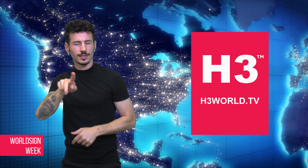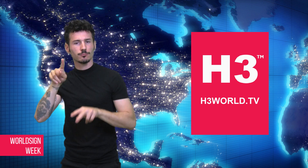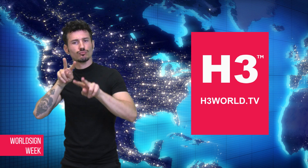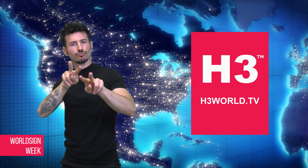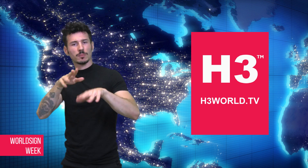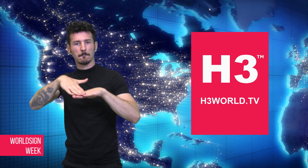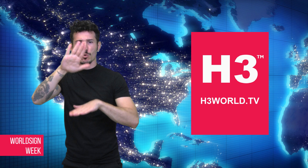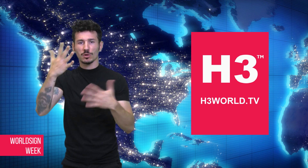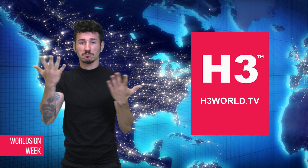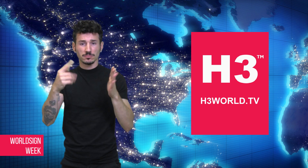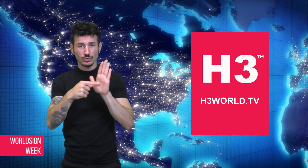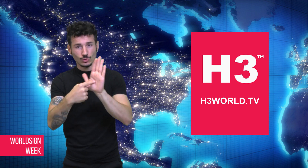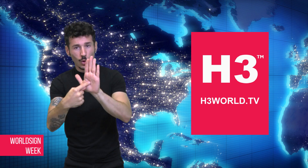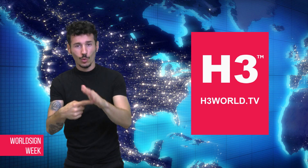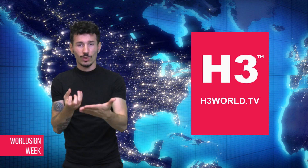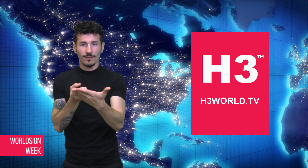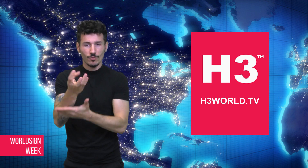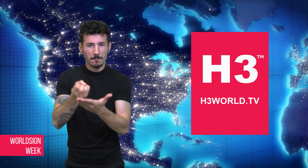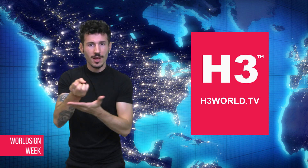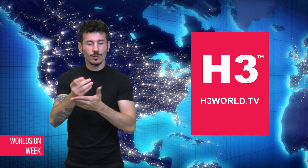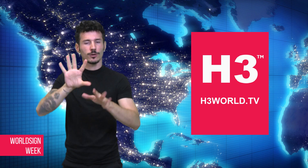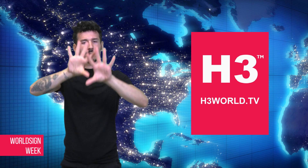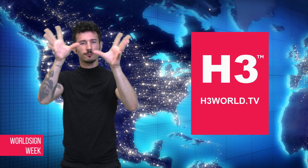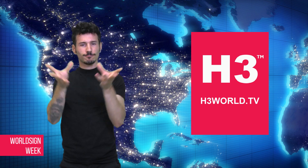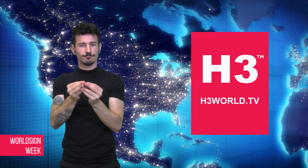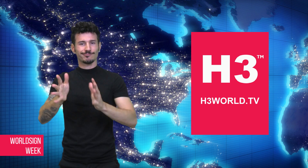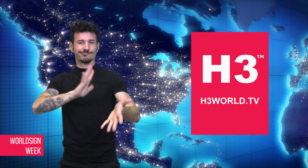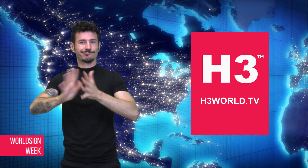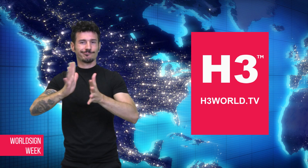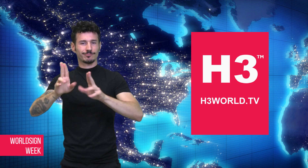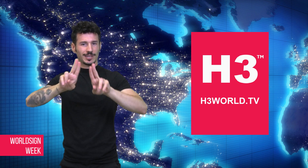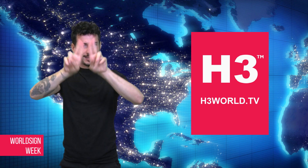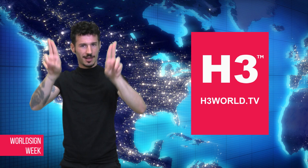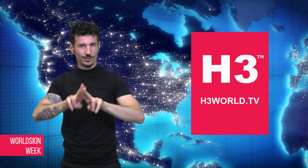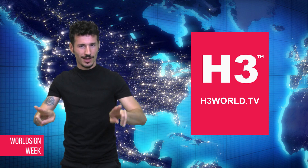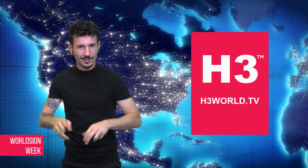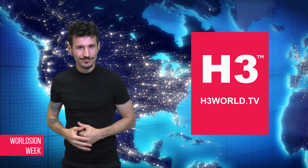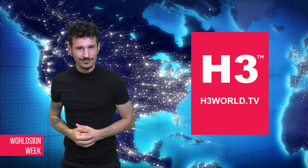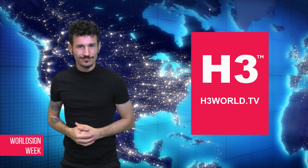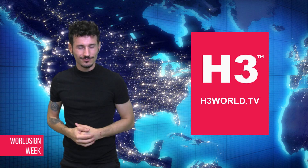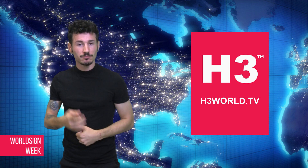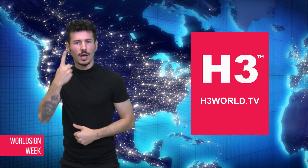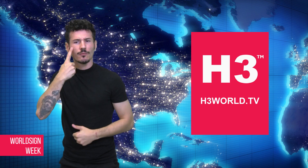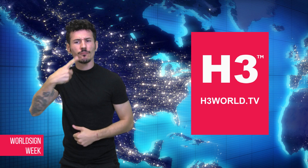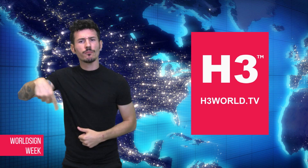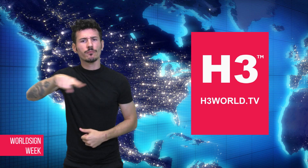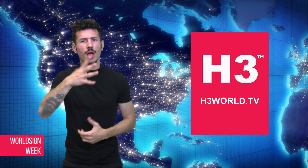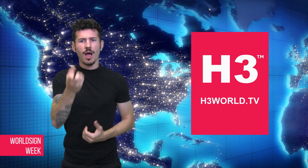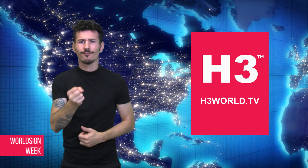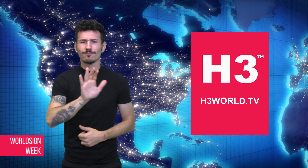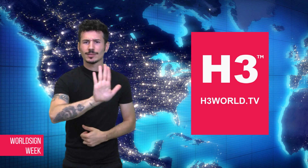H3WORLD.TV for more shows, all in International Sign.